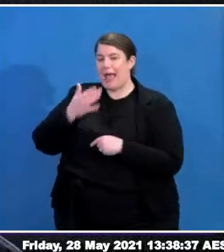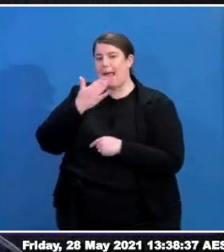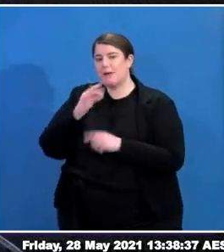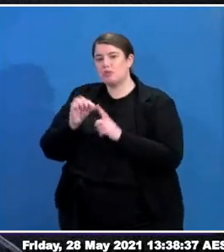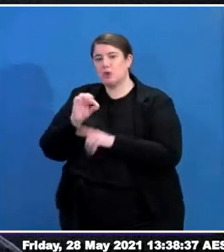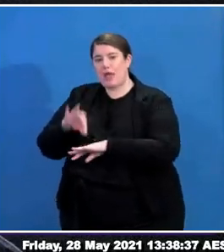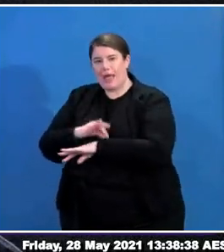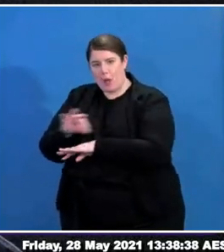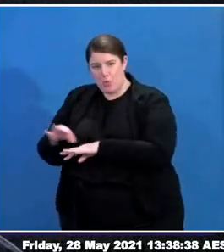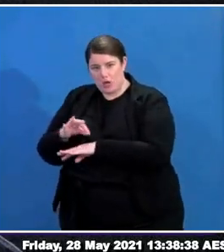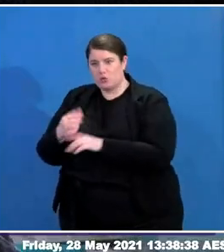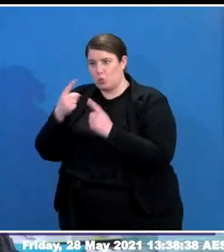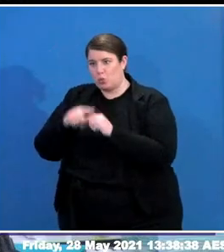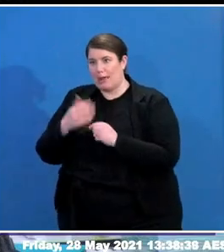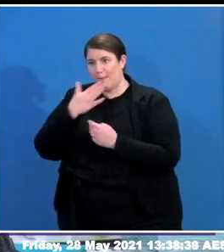You are absolutely right.